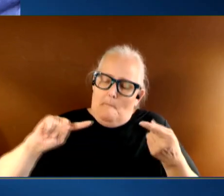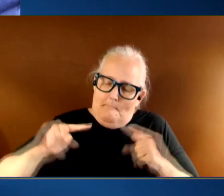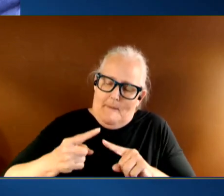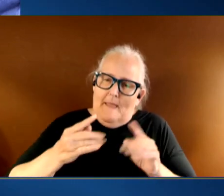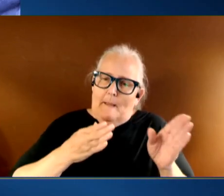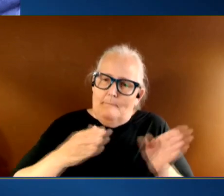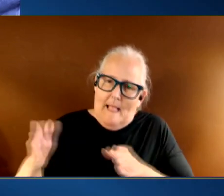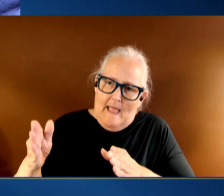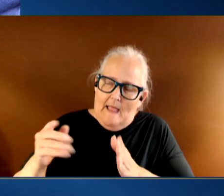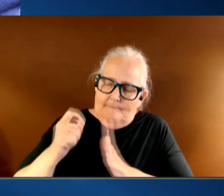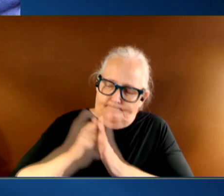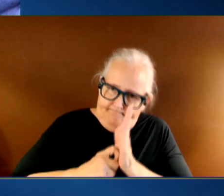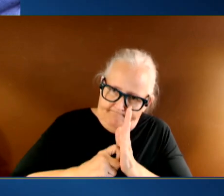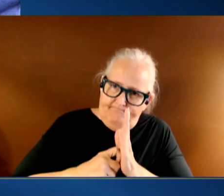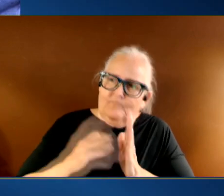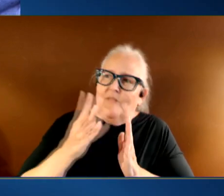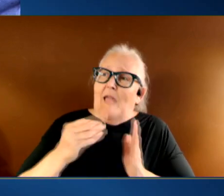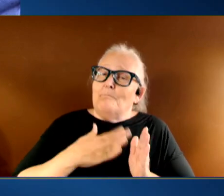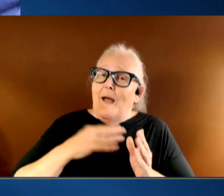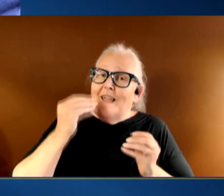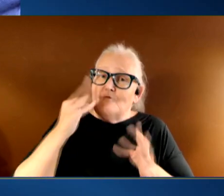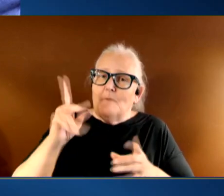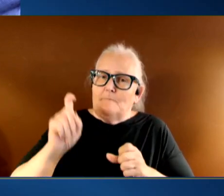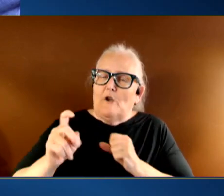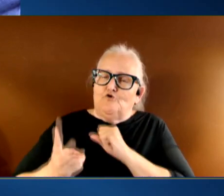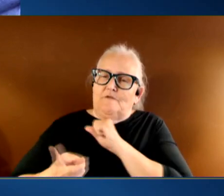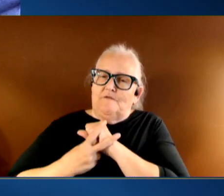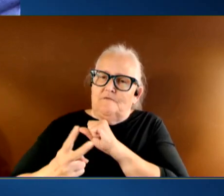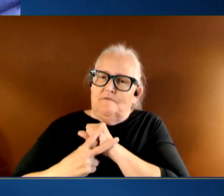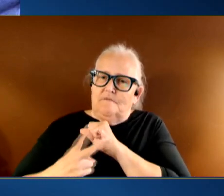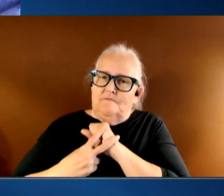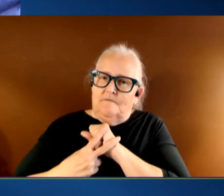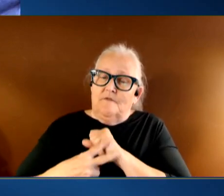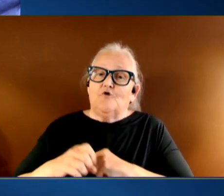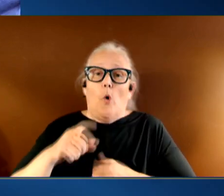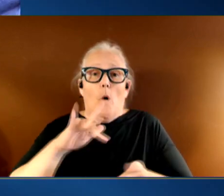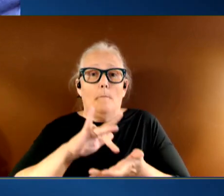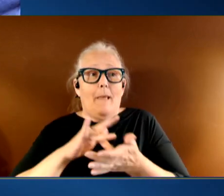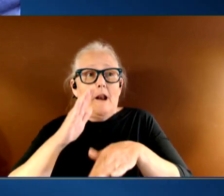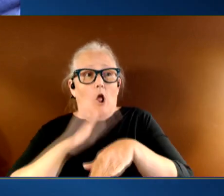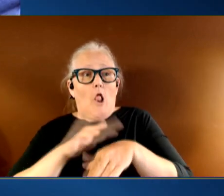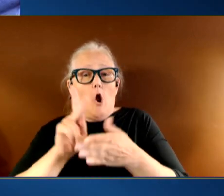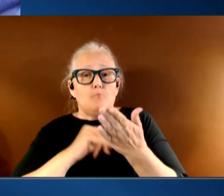information stored. So, this MedicAlert project kind of monitors that in the ER.